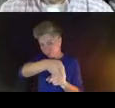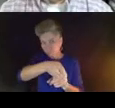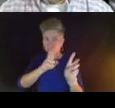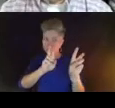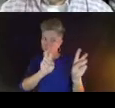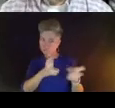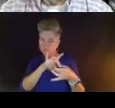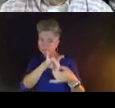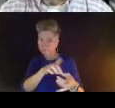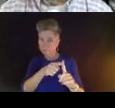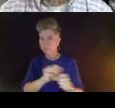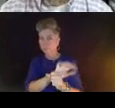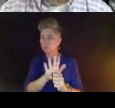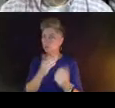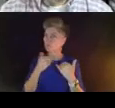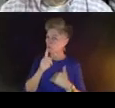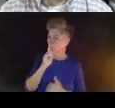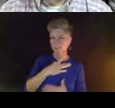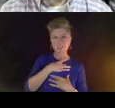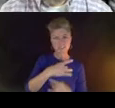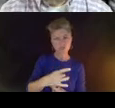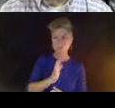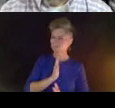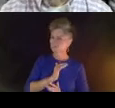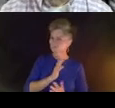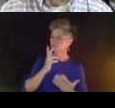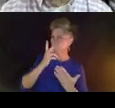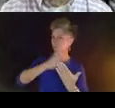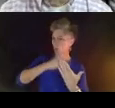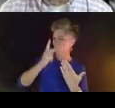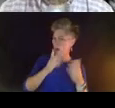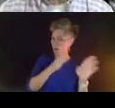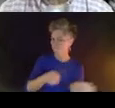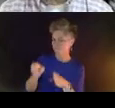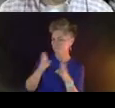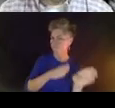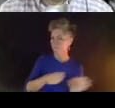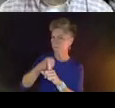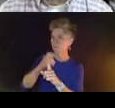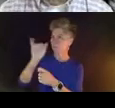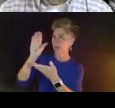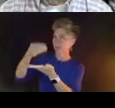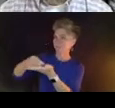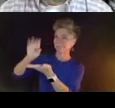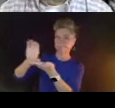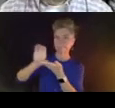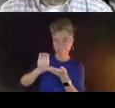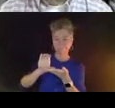that's evolved out of that, so that's really cool. We wanna make sure that folks are familiar with Zoom,